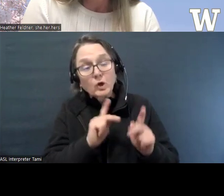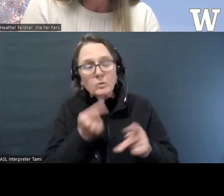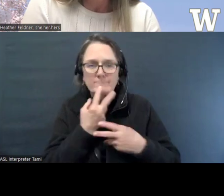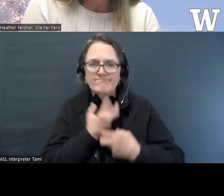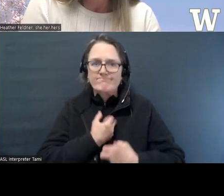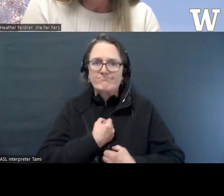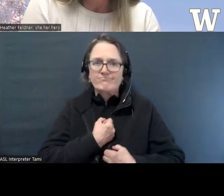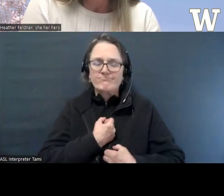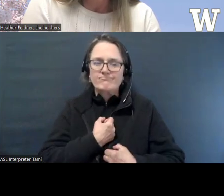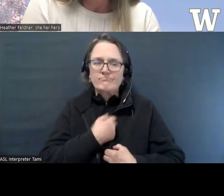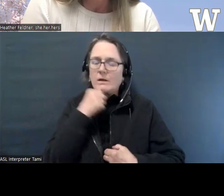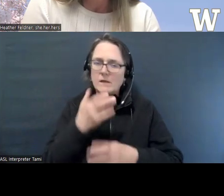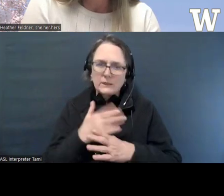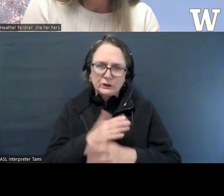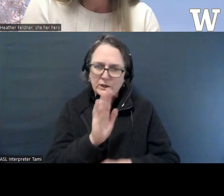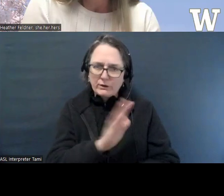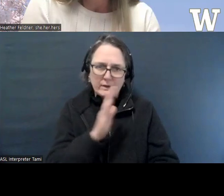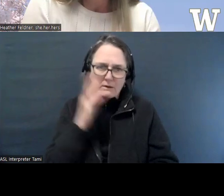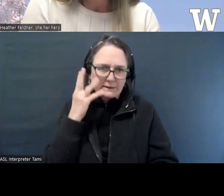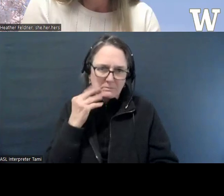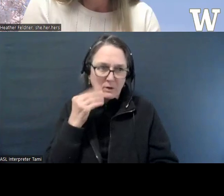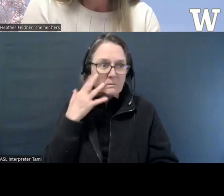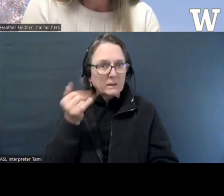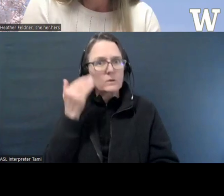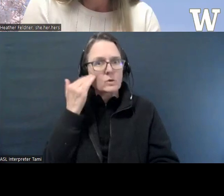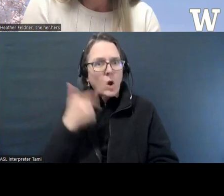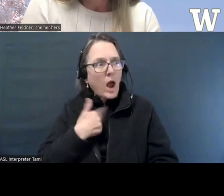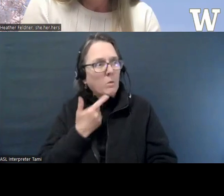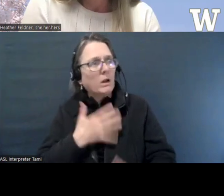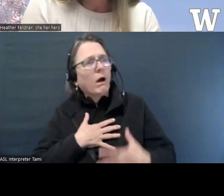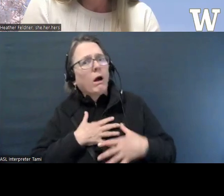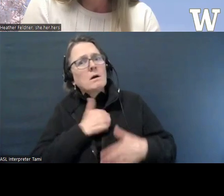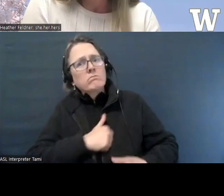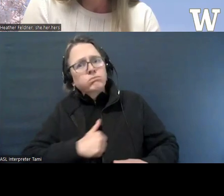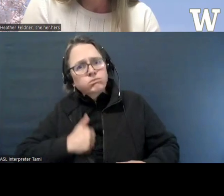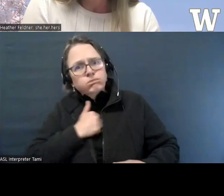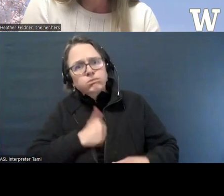I wanted to approach the security persons, and he calmed me and told me not to.